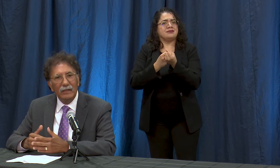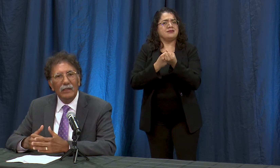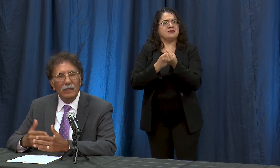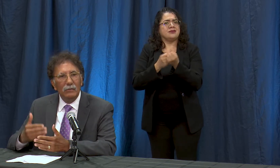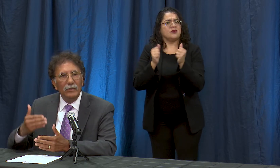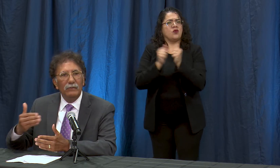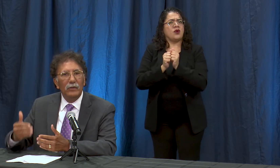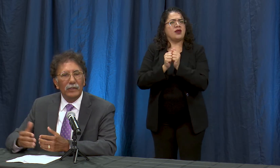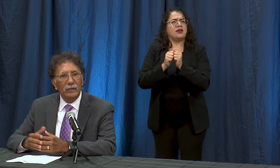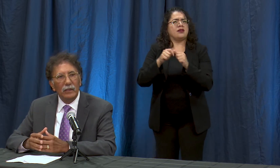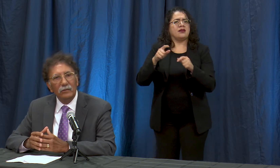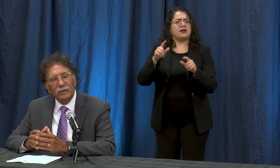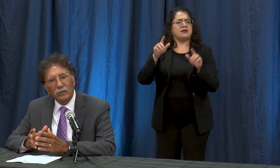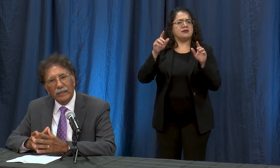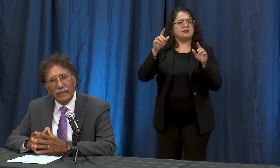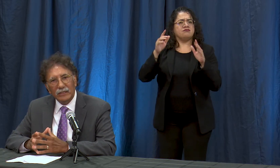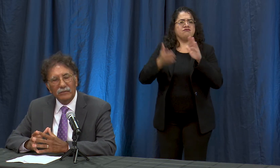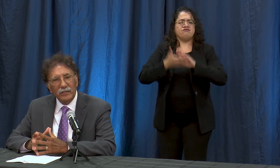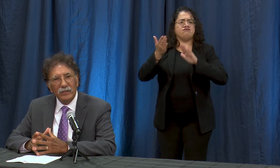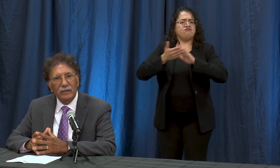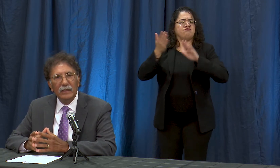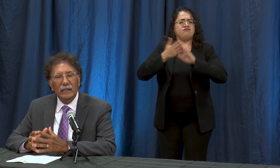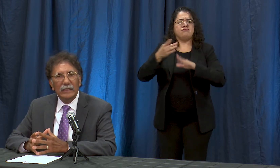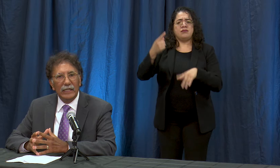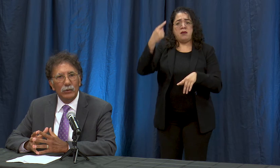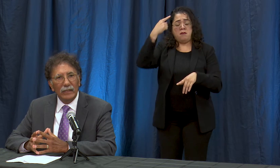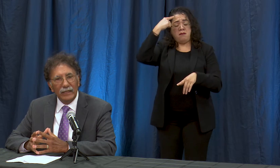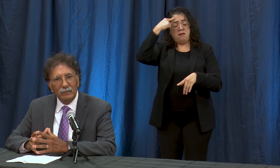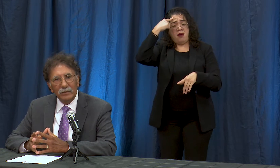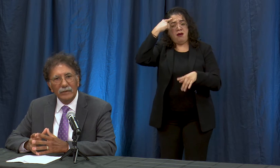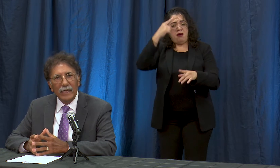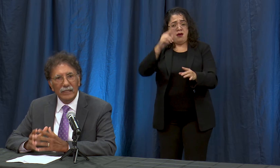moving forward cargo in a way that's efficient, that's reliable, and that's